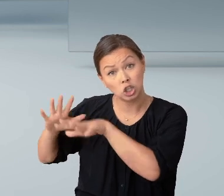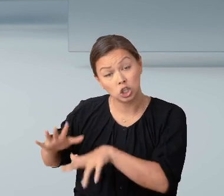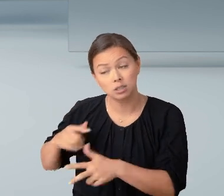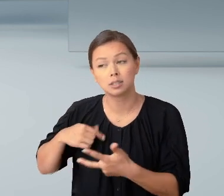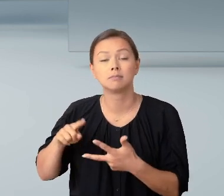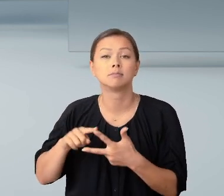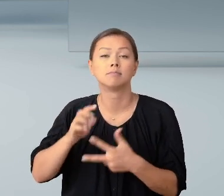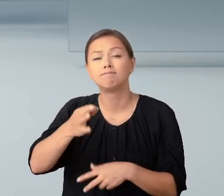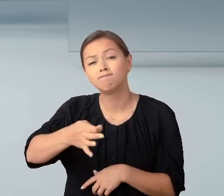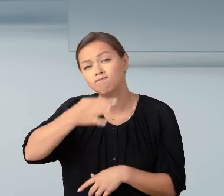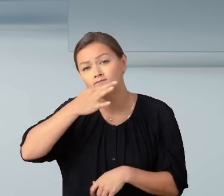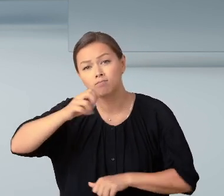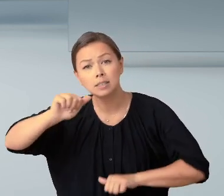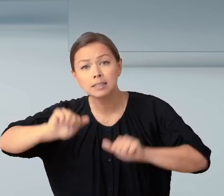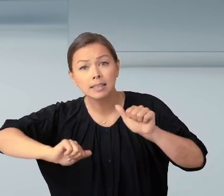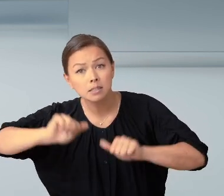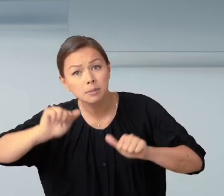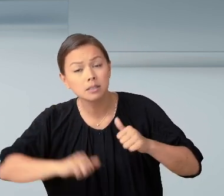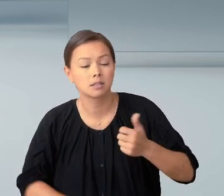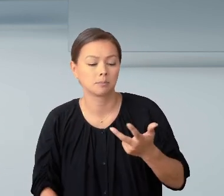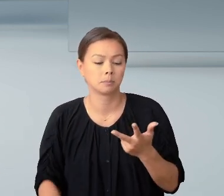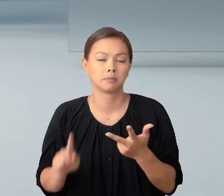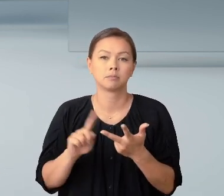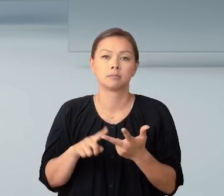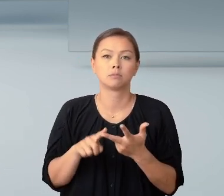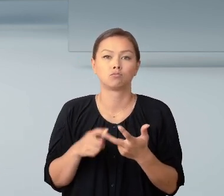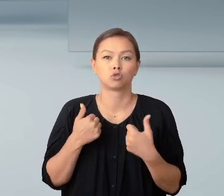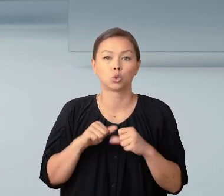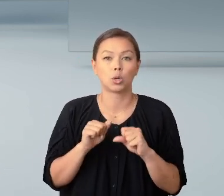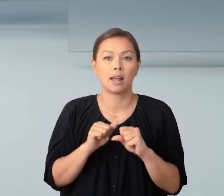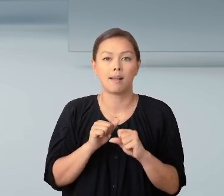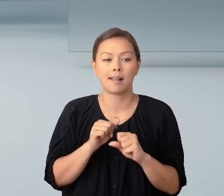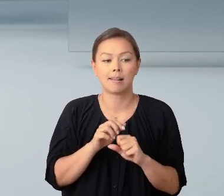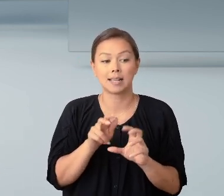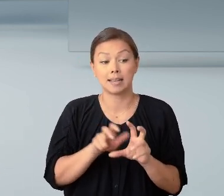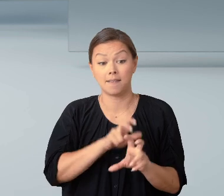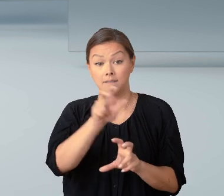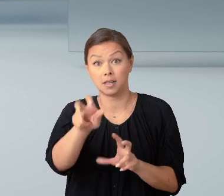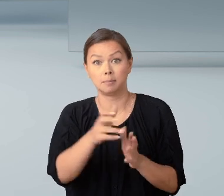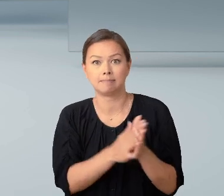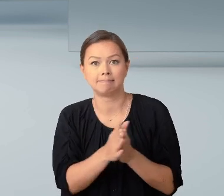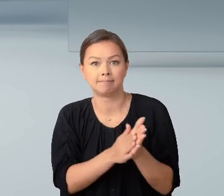assessments. We have some great investment incentives, offers,